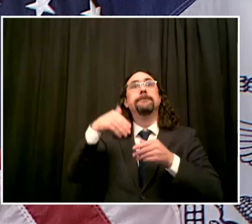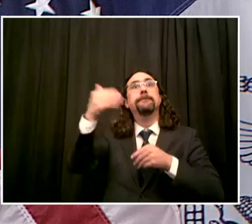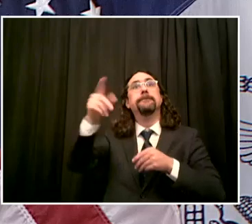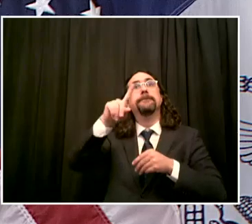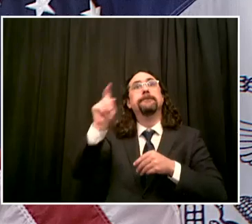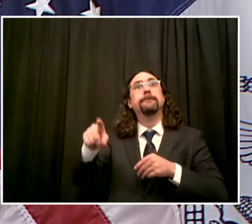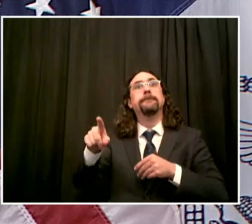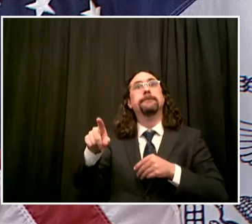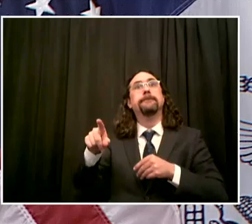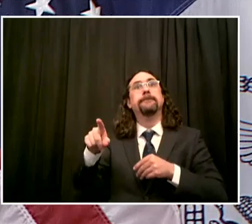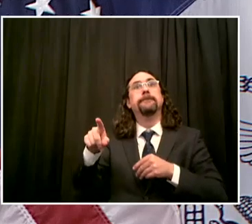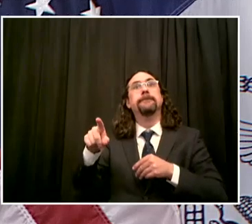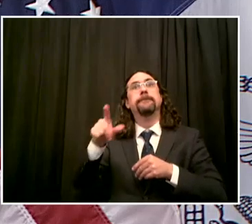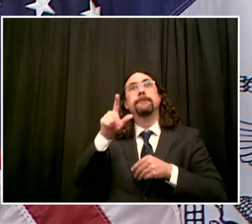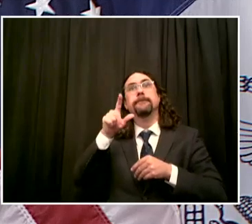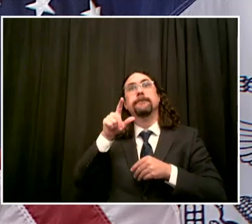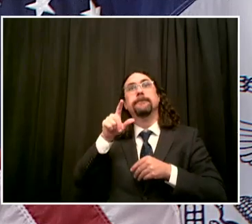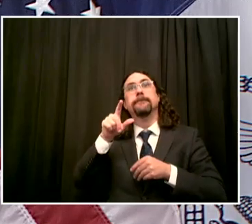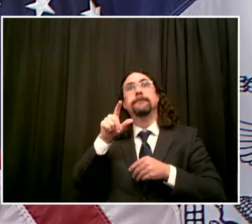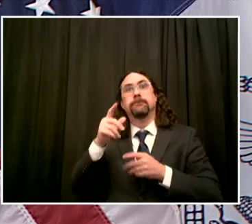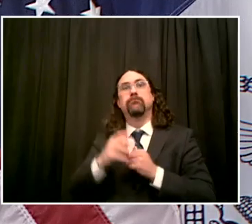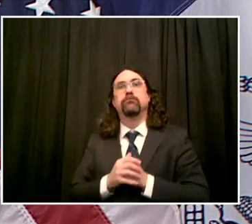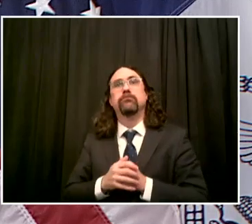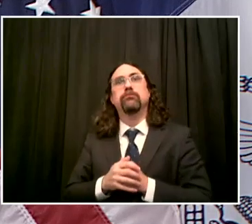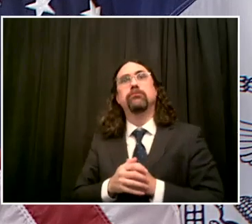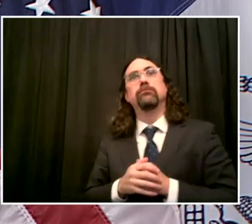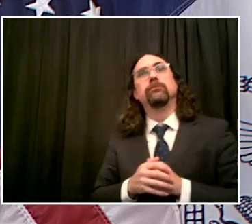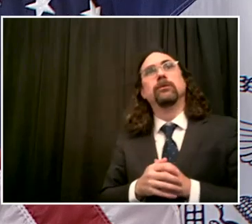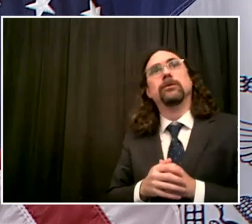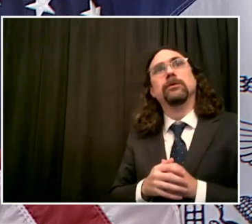STAY HOME FOR OTHERS IN THE CITY